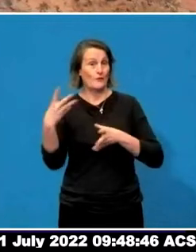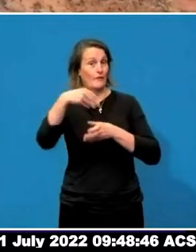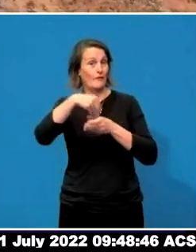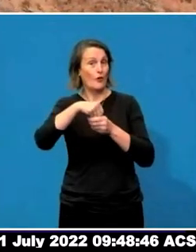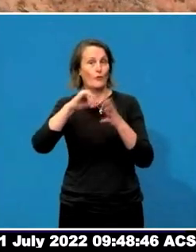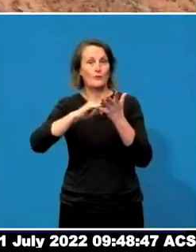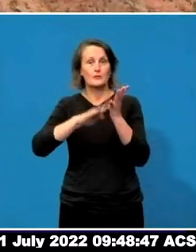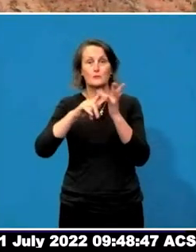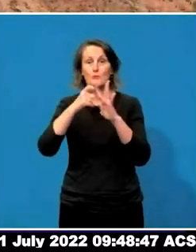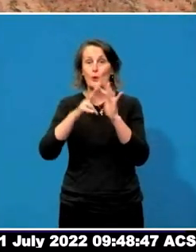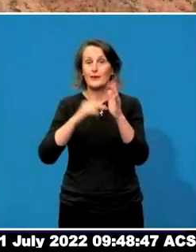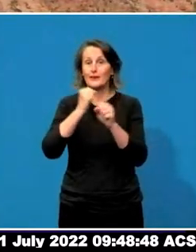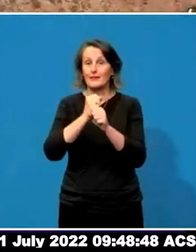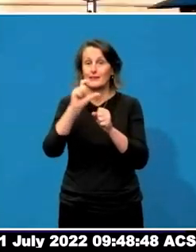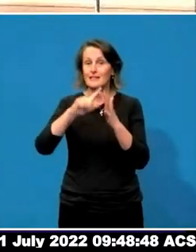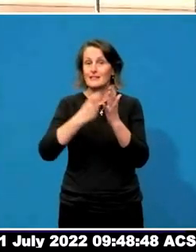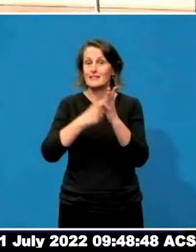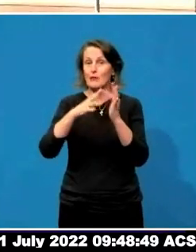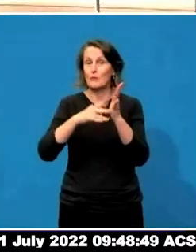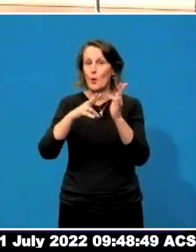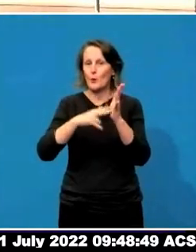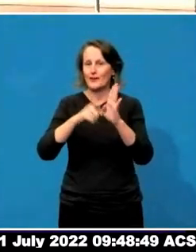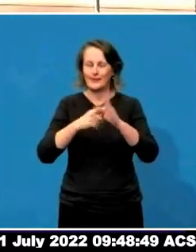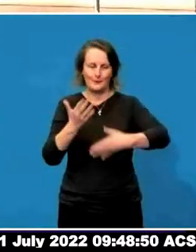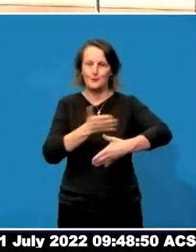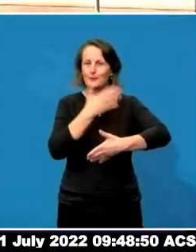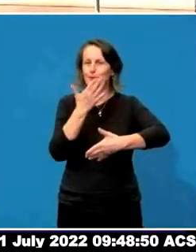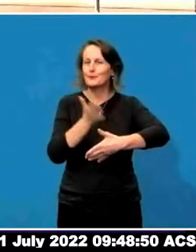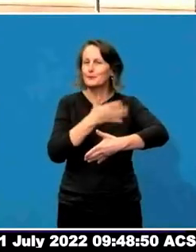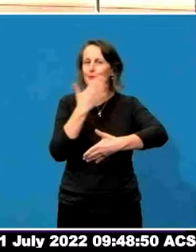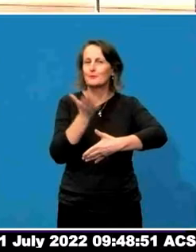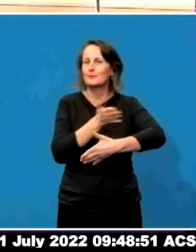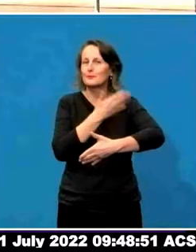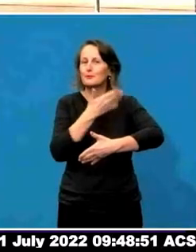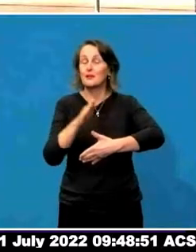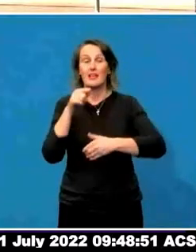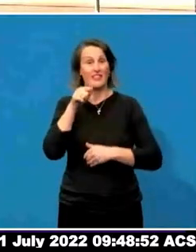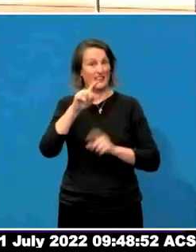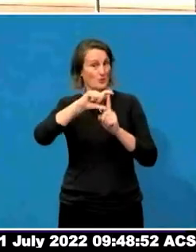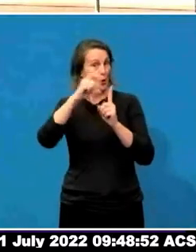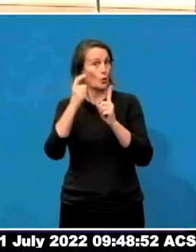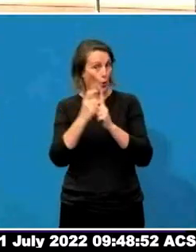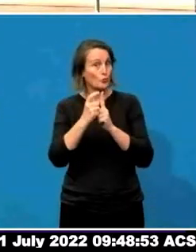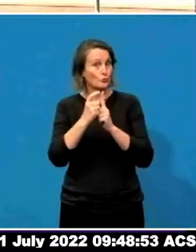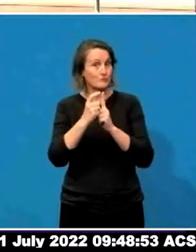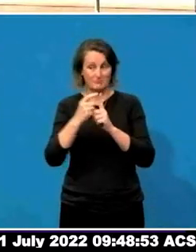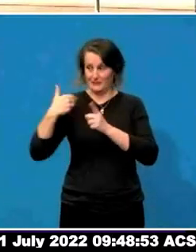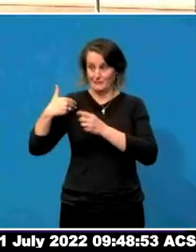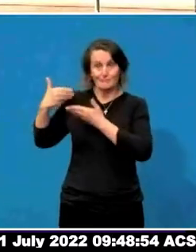Smoking ceremony to us as Aboriginal people is a cultural practice that has been passed down from our elders and their elders before us.